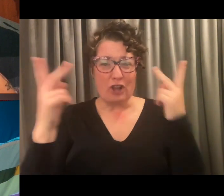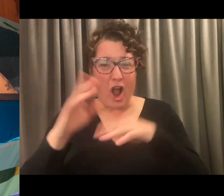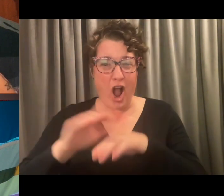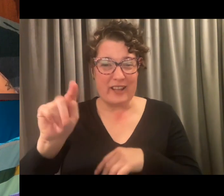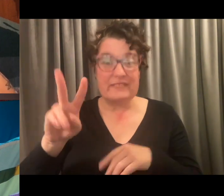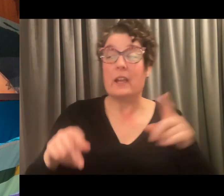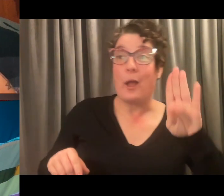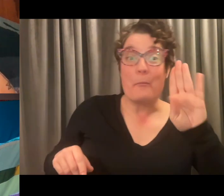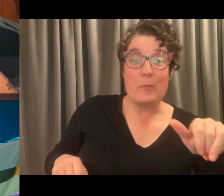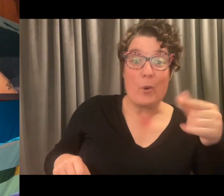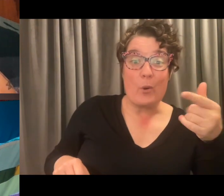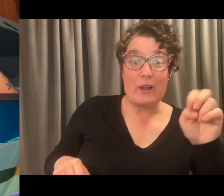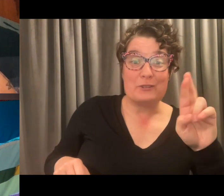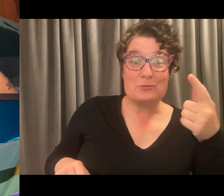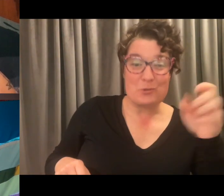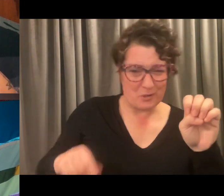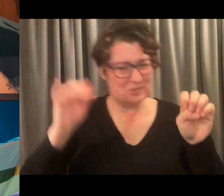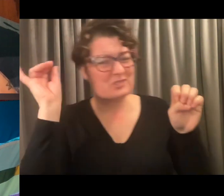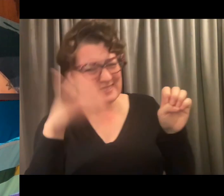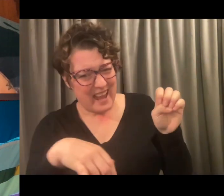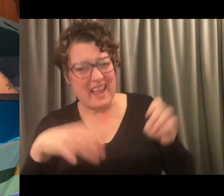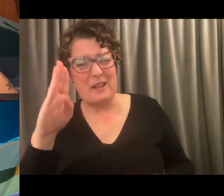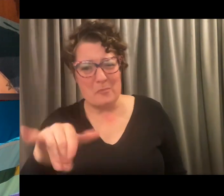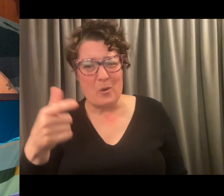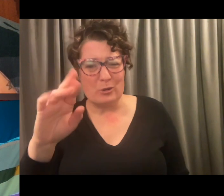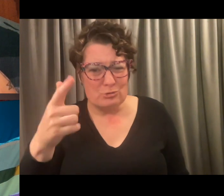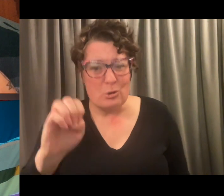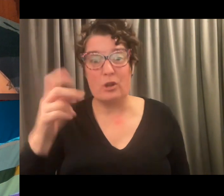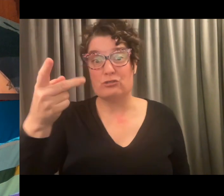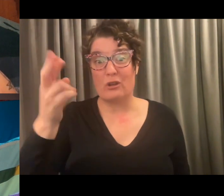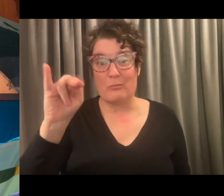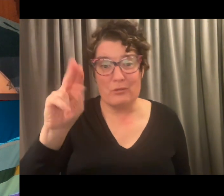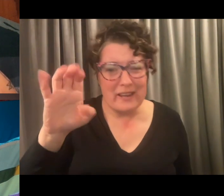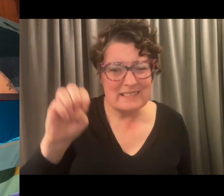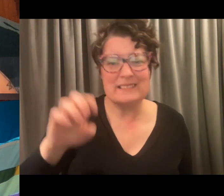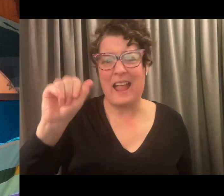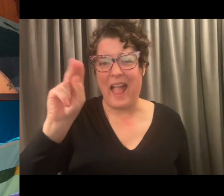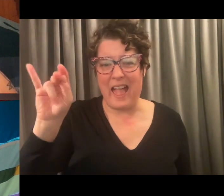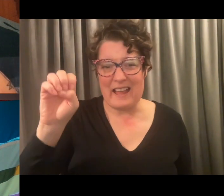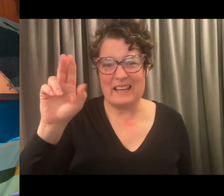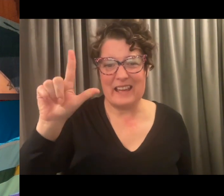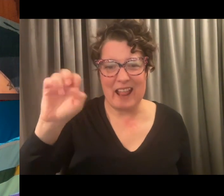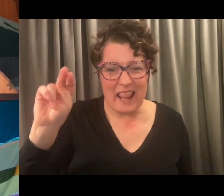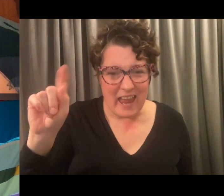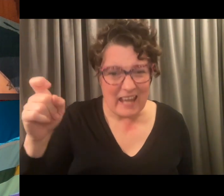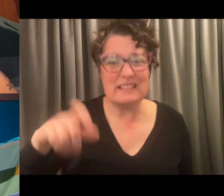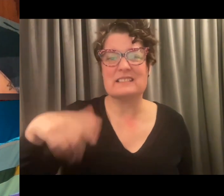Together: Prince! Nomy: Annie Lennox, Grace Jones. And like, I'm just thinking of, I don't know.